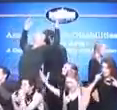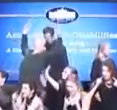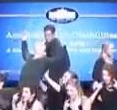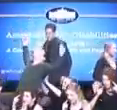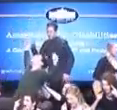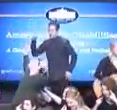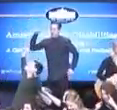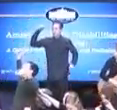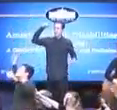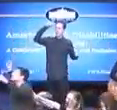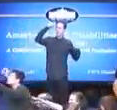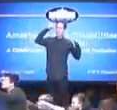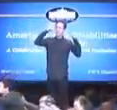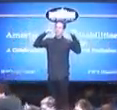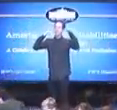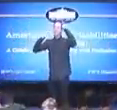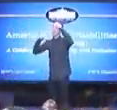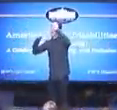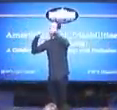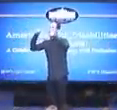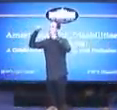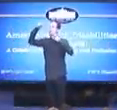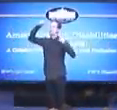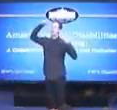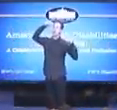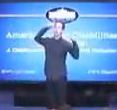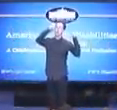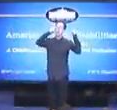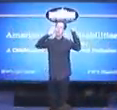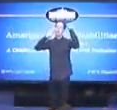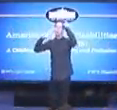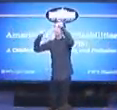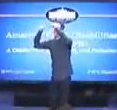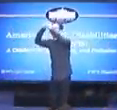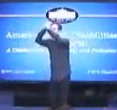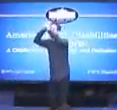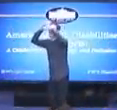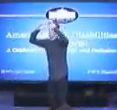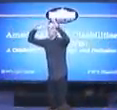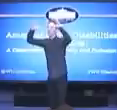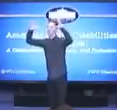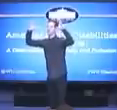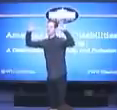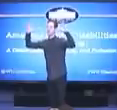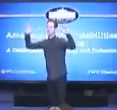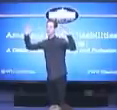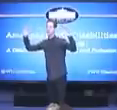Where I go, when I go there,